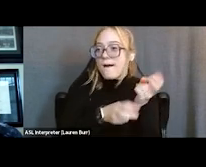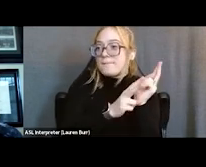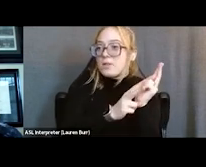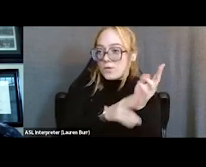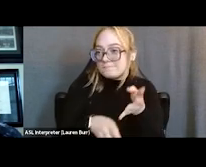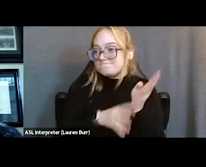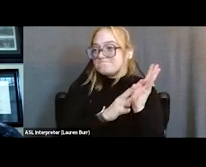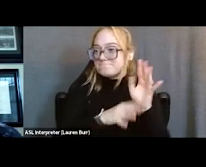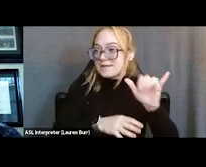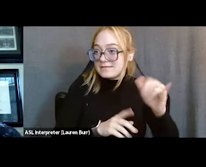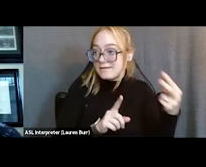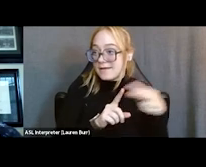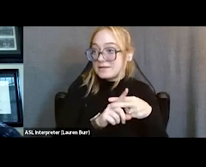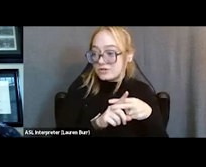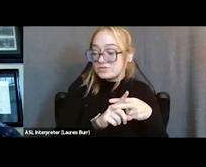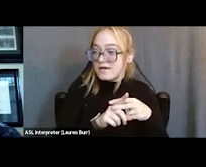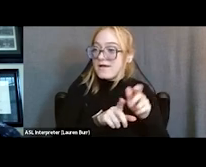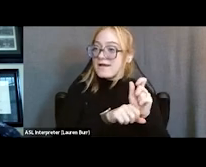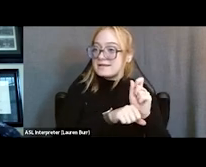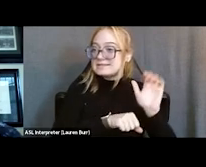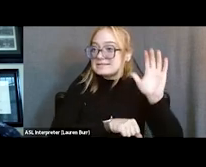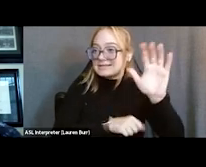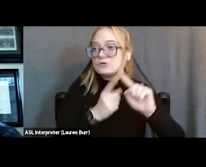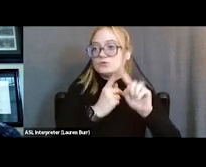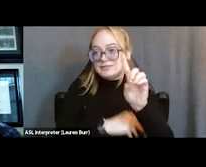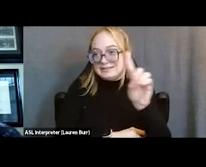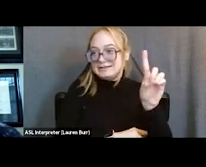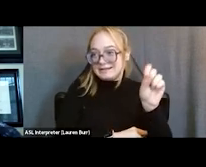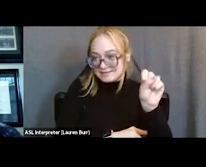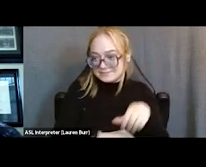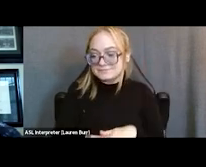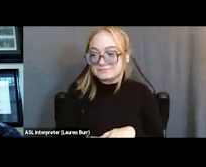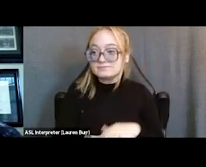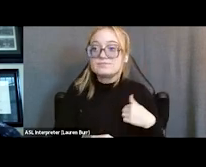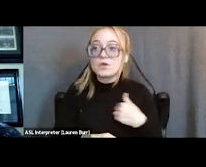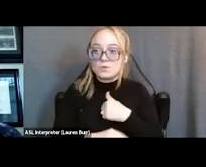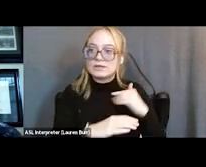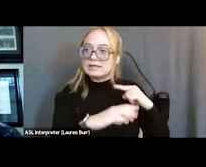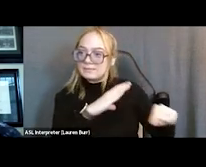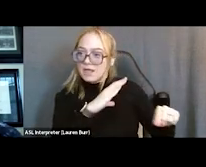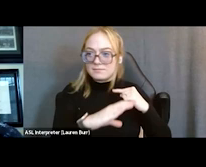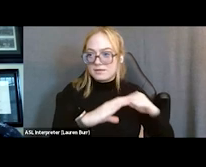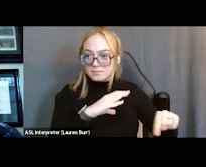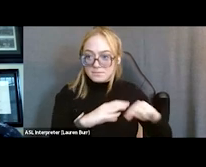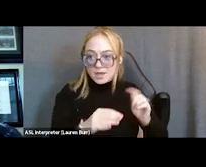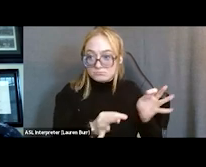and then send that application to DDS. We send that emails with each other letting you know Vita Cyrus,